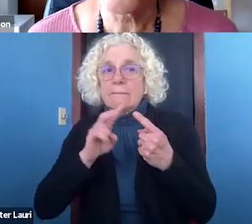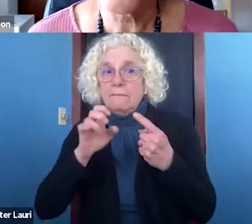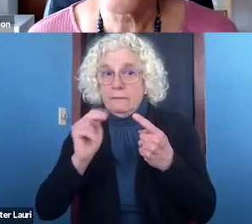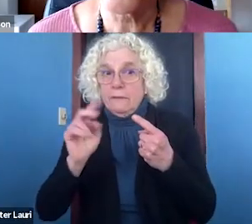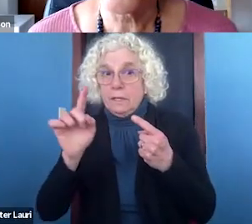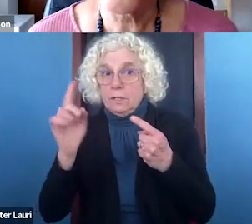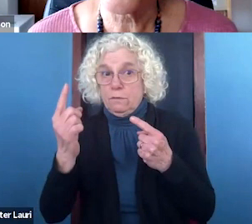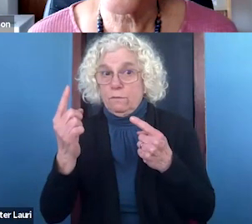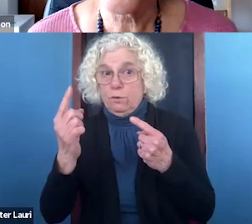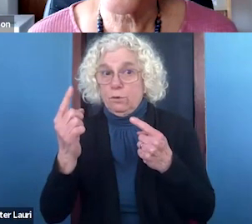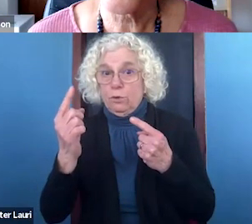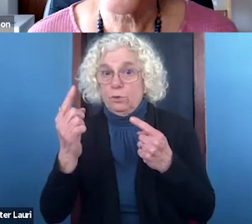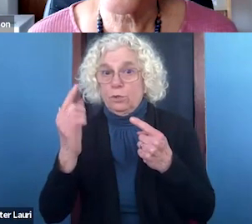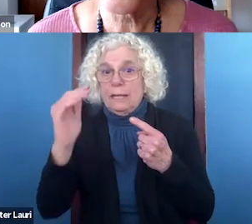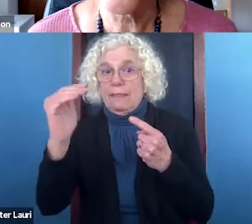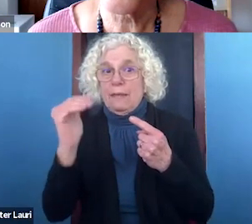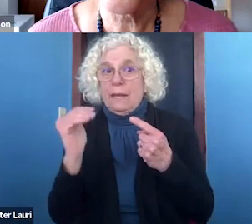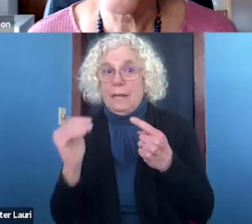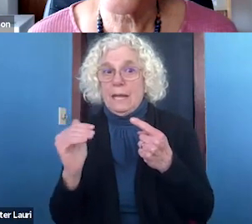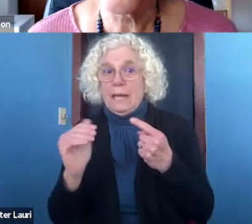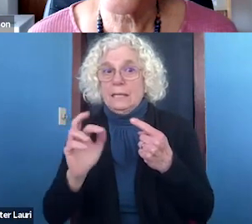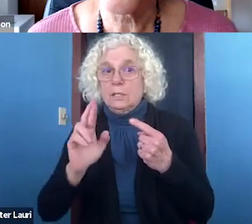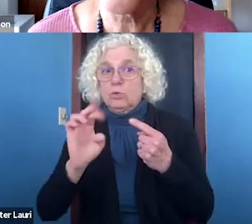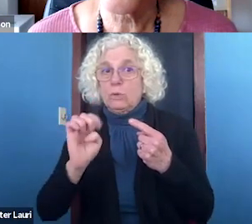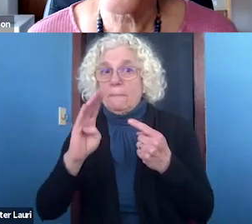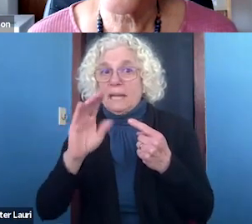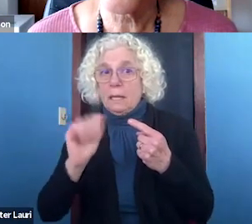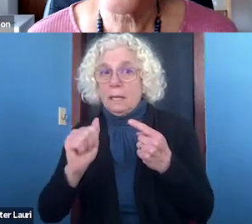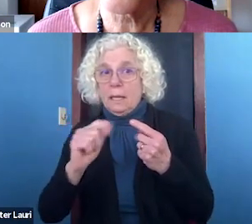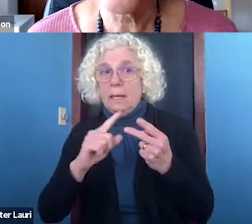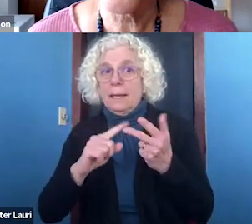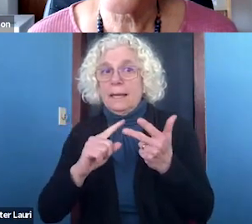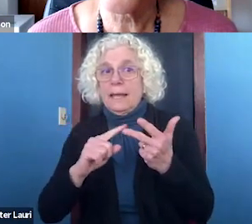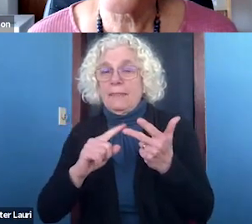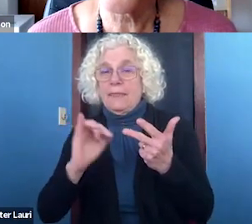and then we will have Rebecca present and then Jill will round us out at the end.